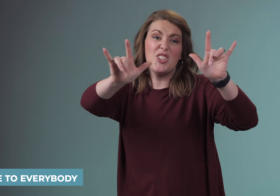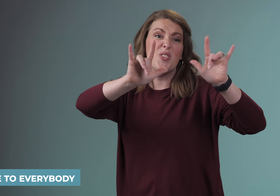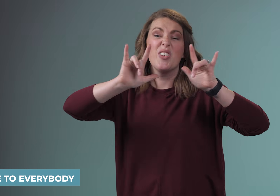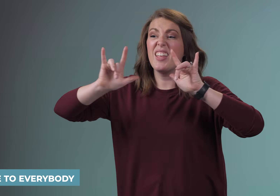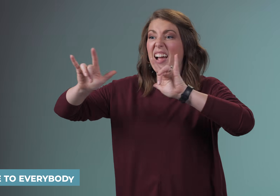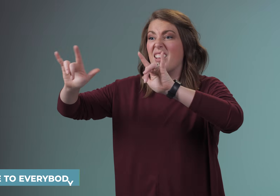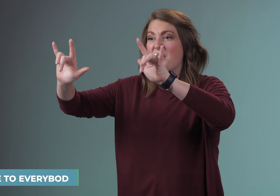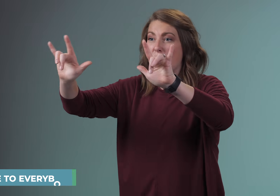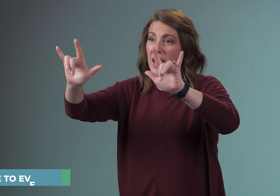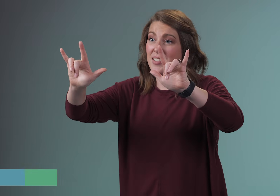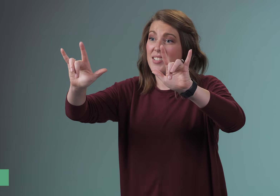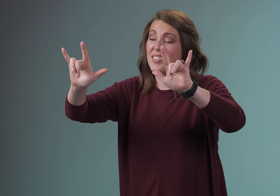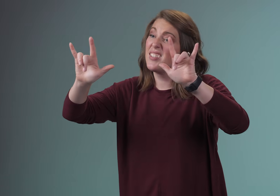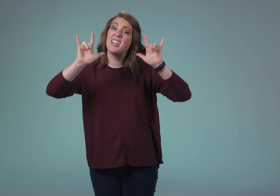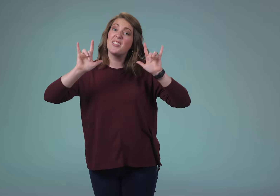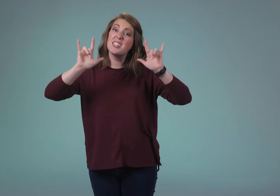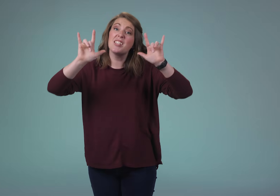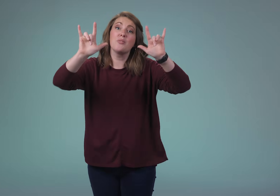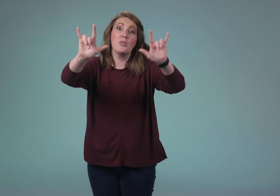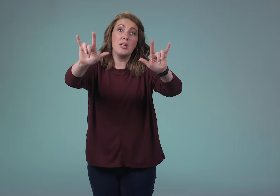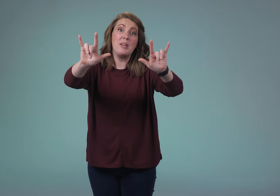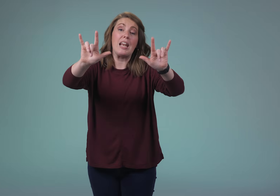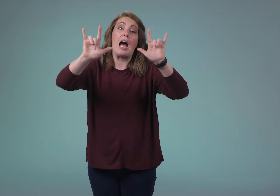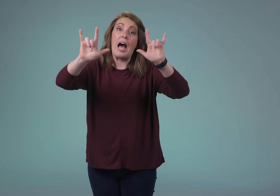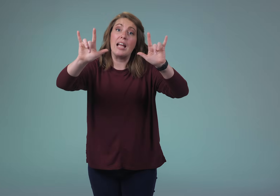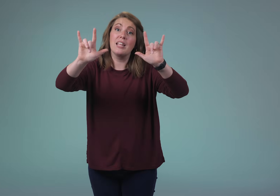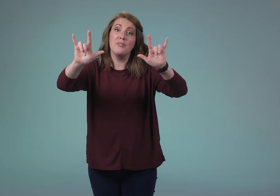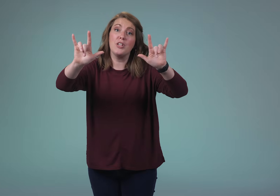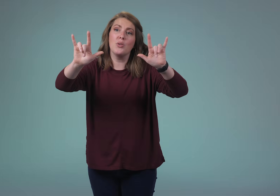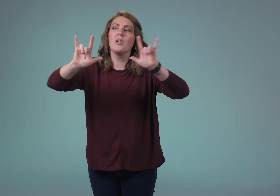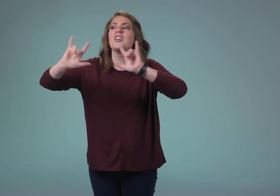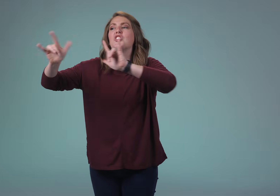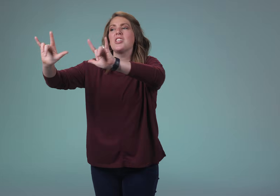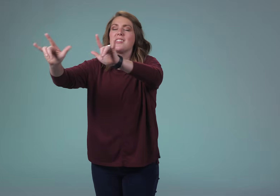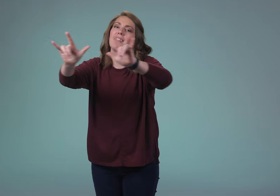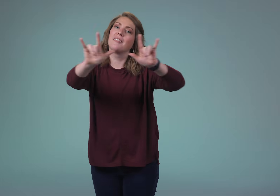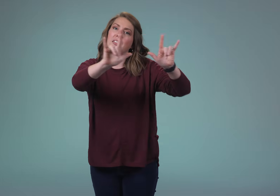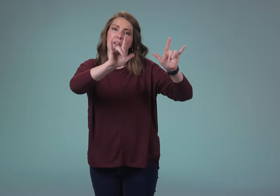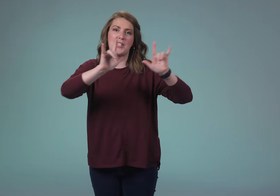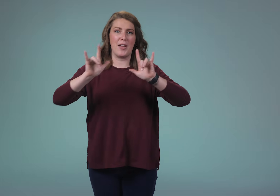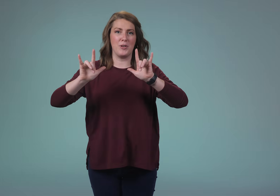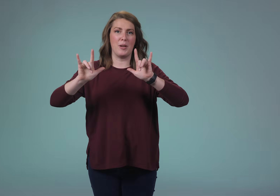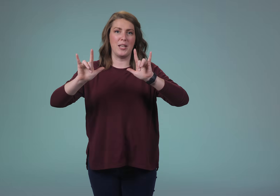do the "I love you" hand. Now this doesn't really mean I love you, it's just love to everybody.